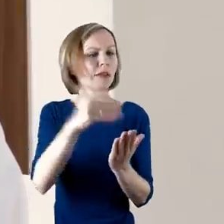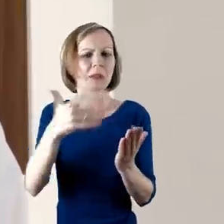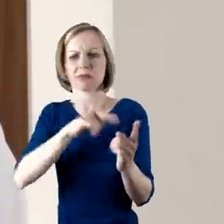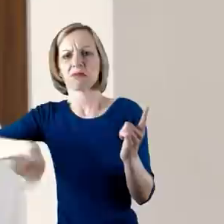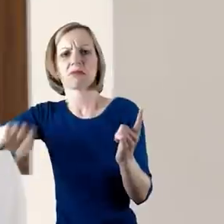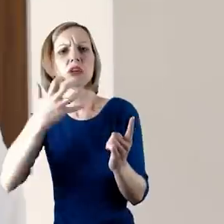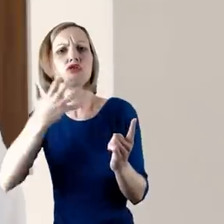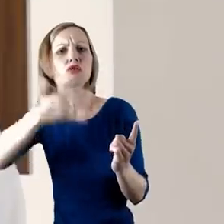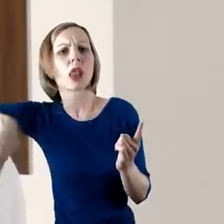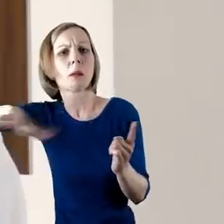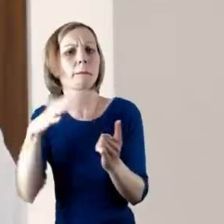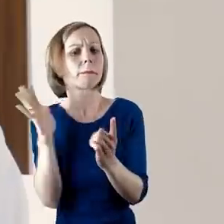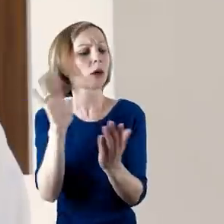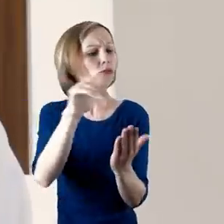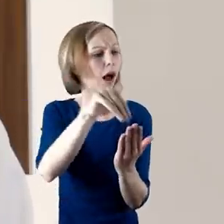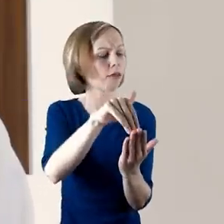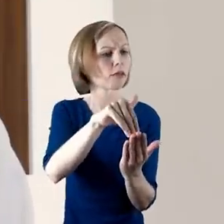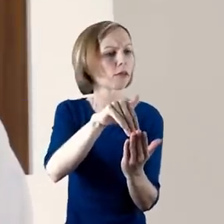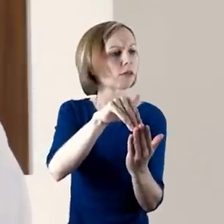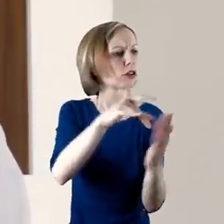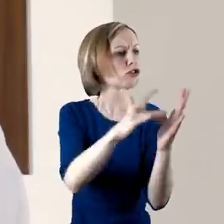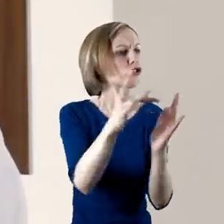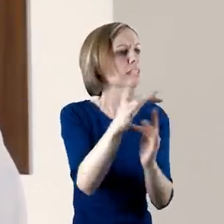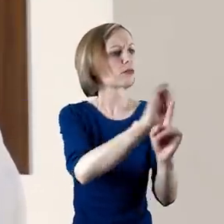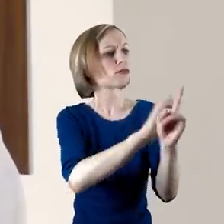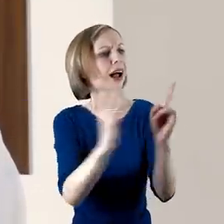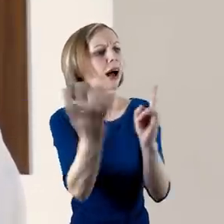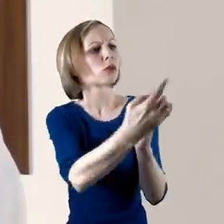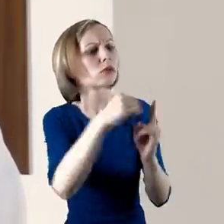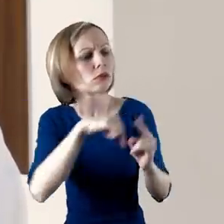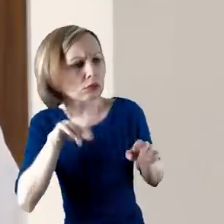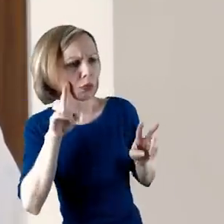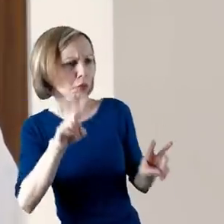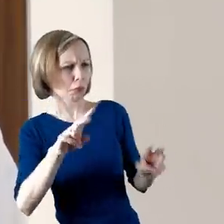they noticed that some of his disciples were eating with defiled hands.